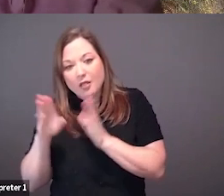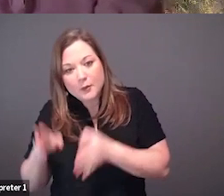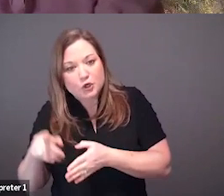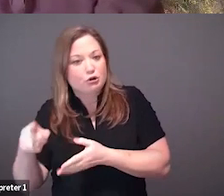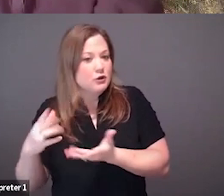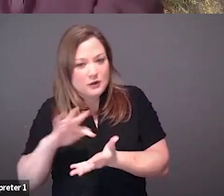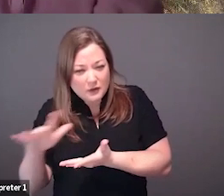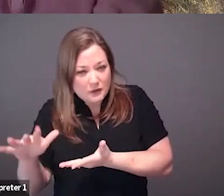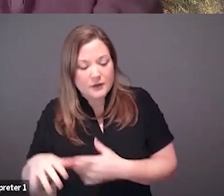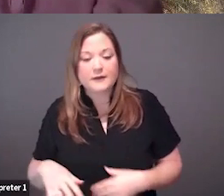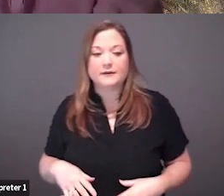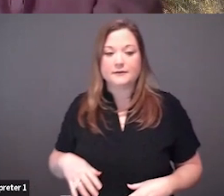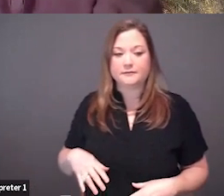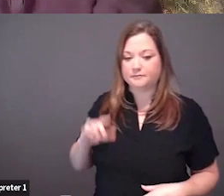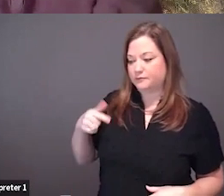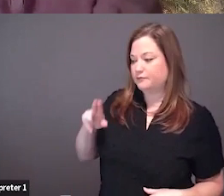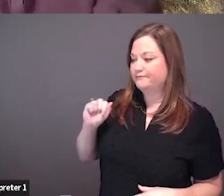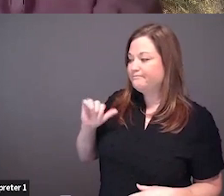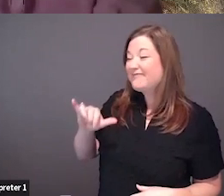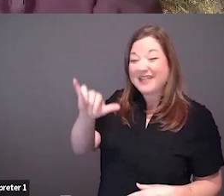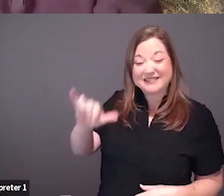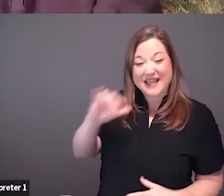We did not track that, no.